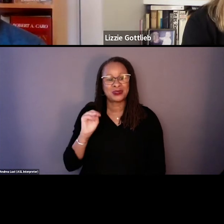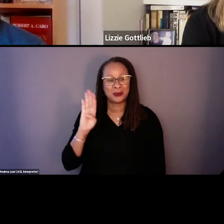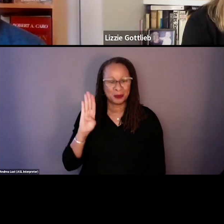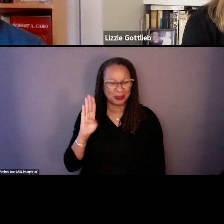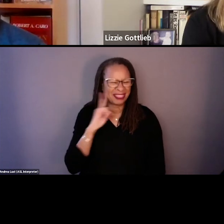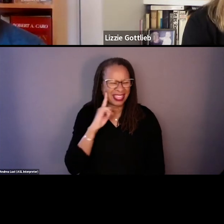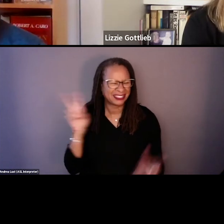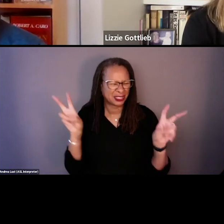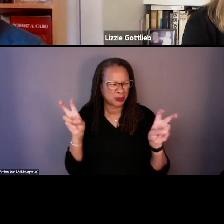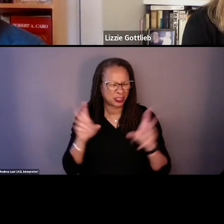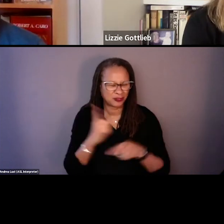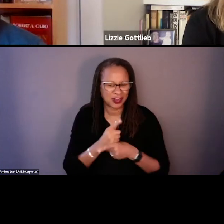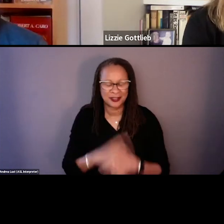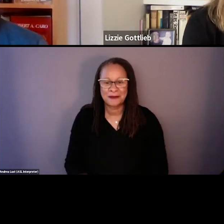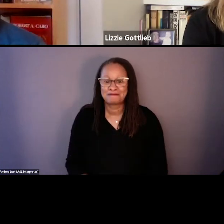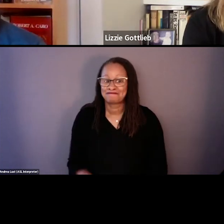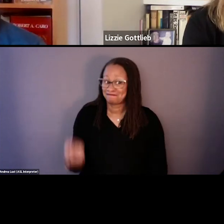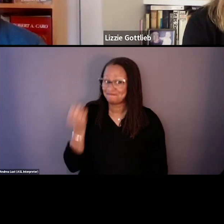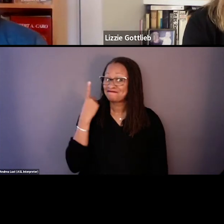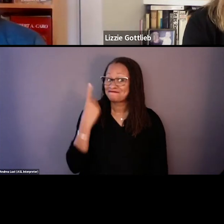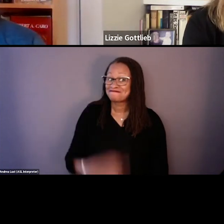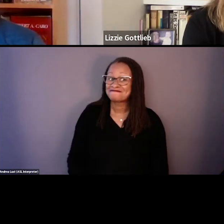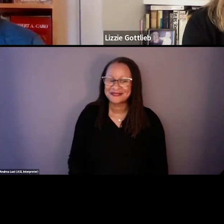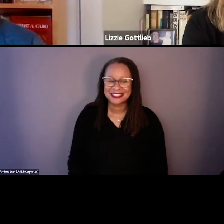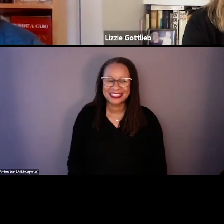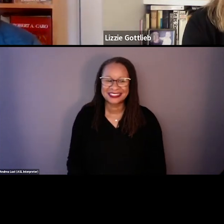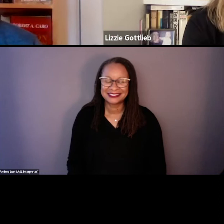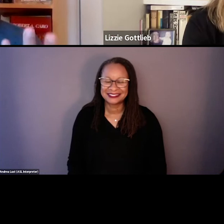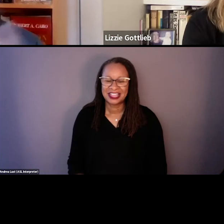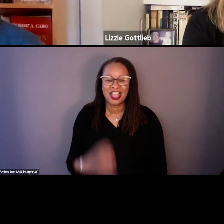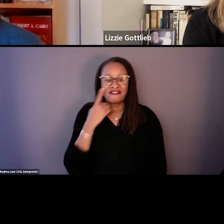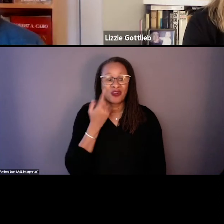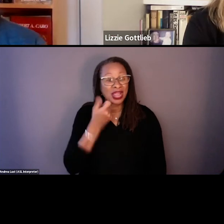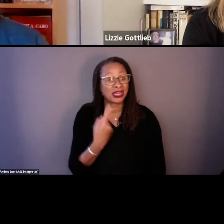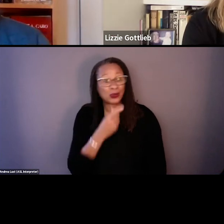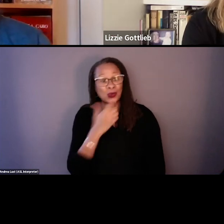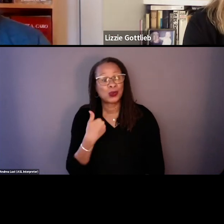you know, making somebody- making a movie about another person, even if it's somebody they know or somebody they don't know?